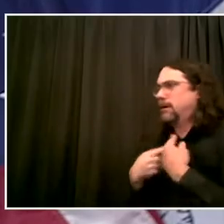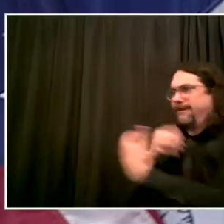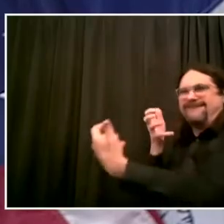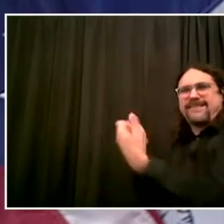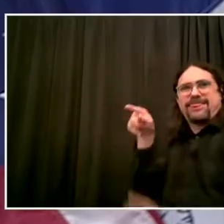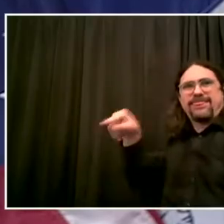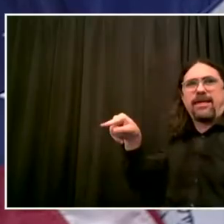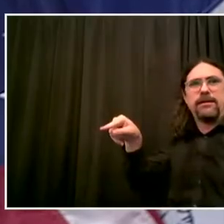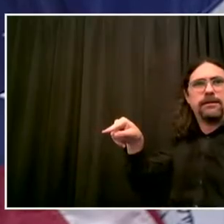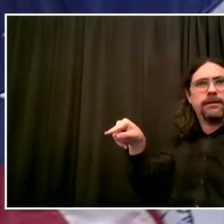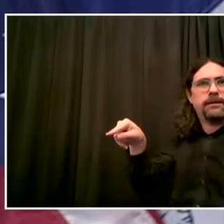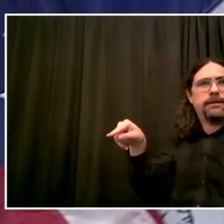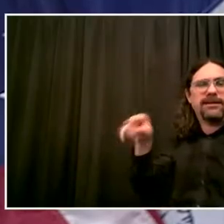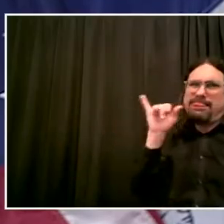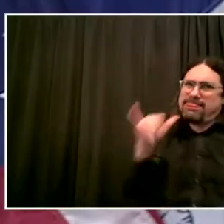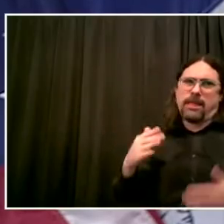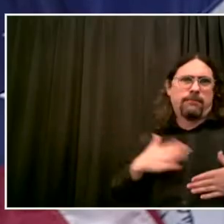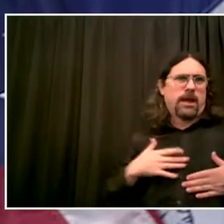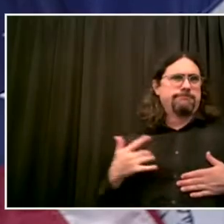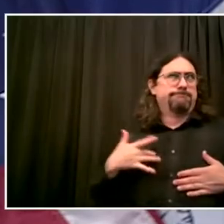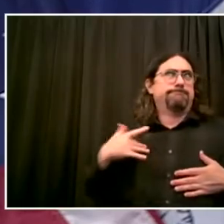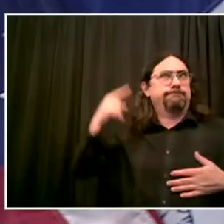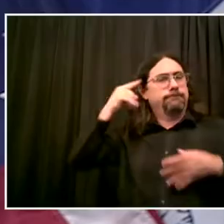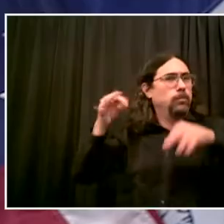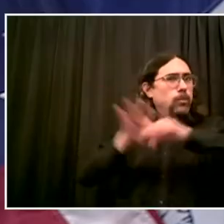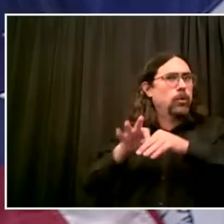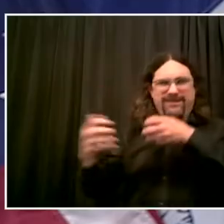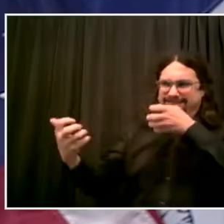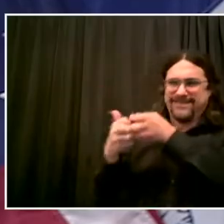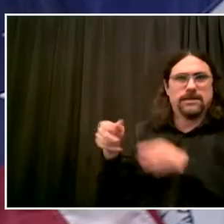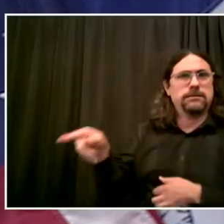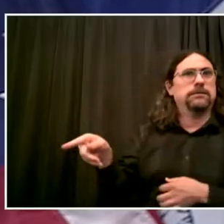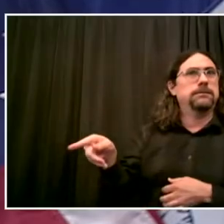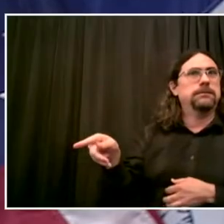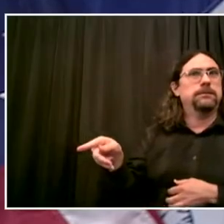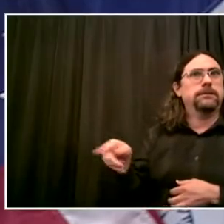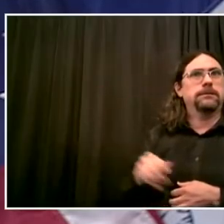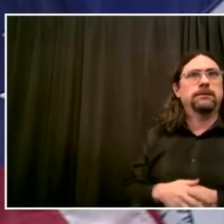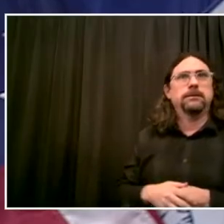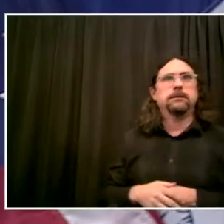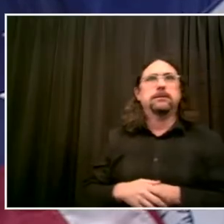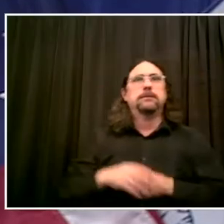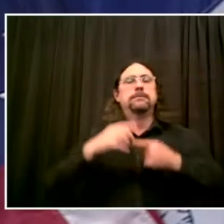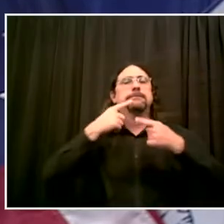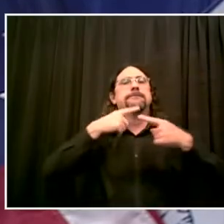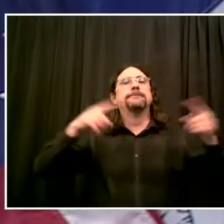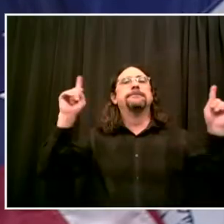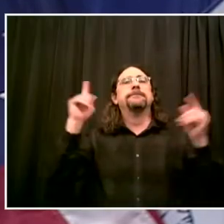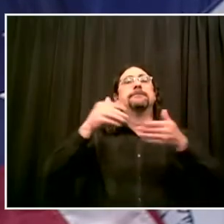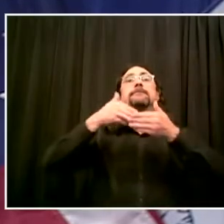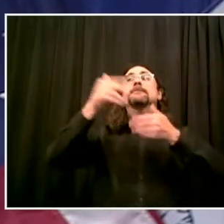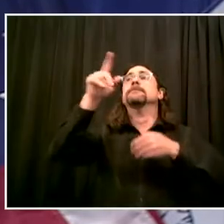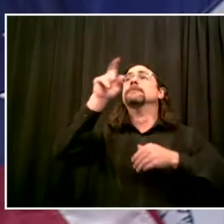JULIA.